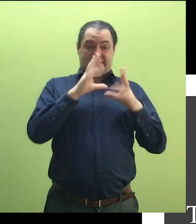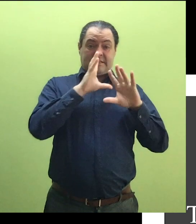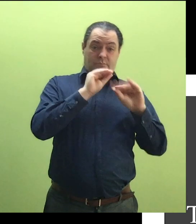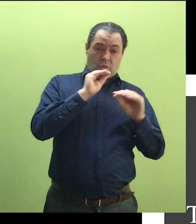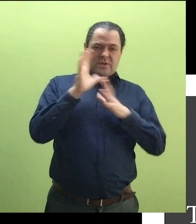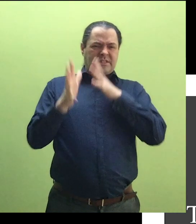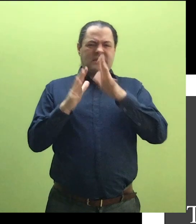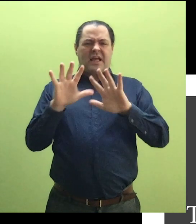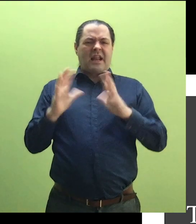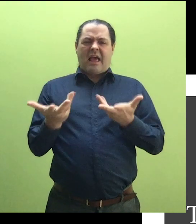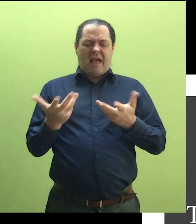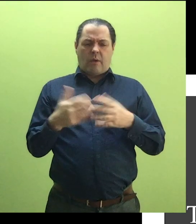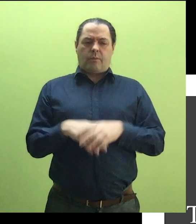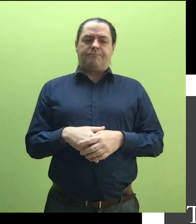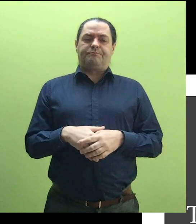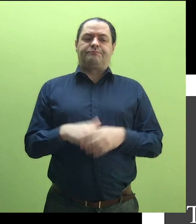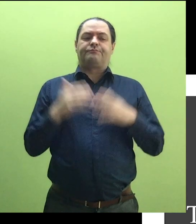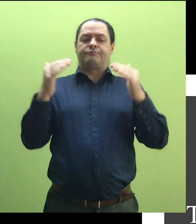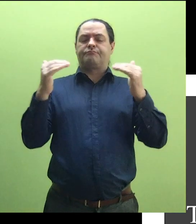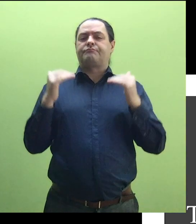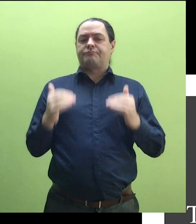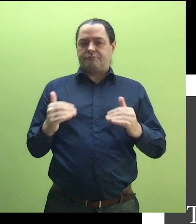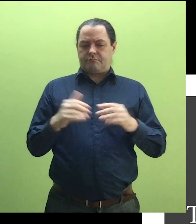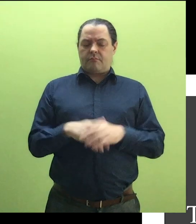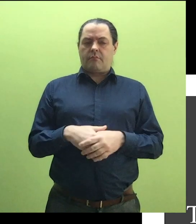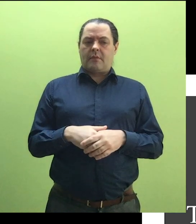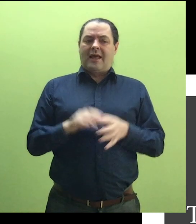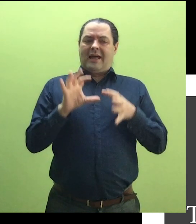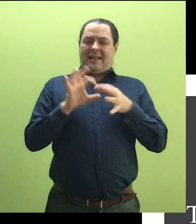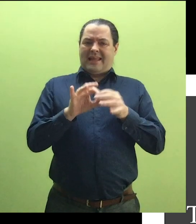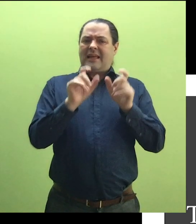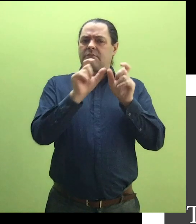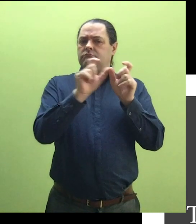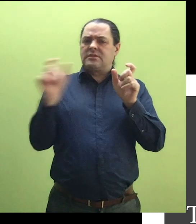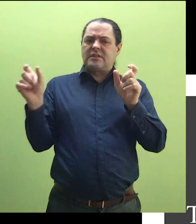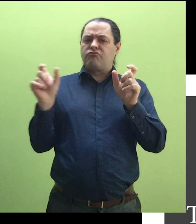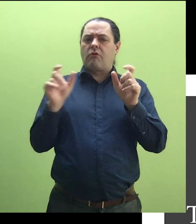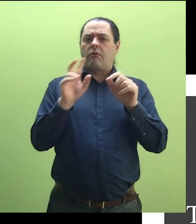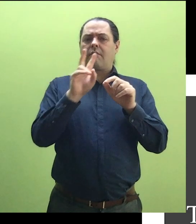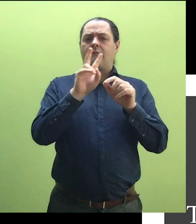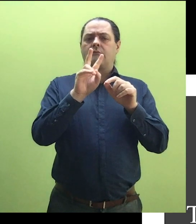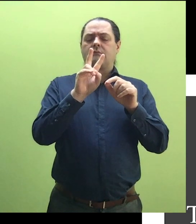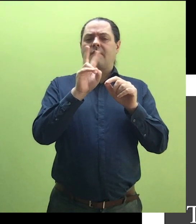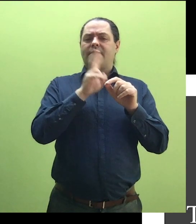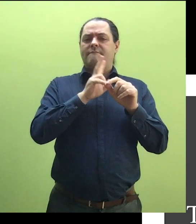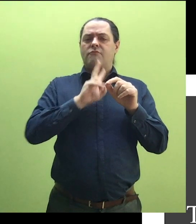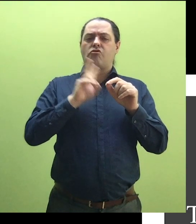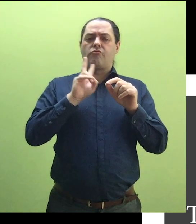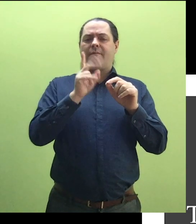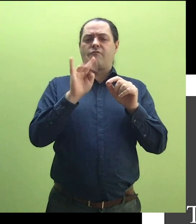spoken languages. Then we will briefly talk about serial verb constructions, which we have called complex clauses in this